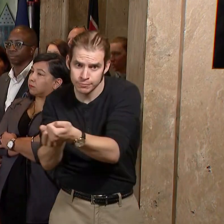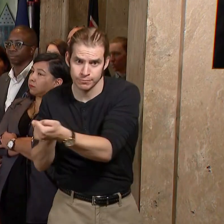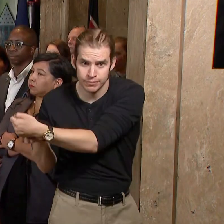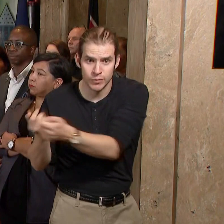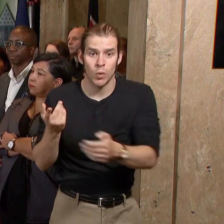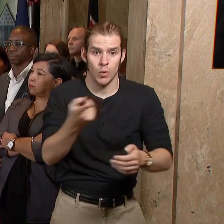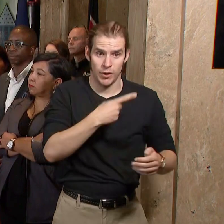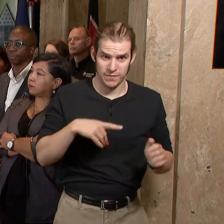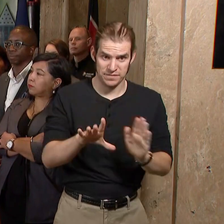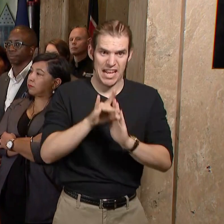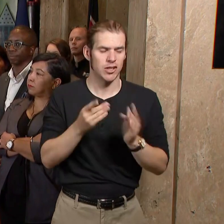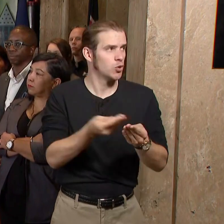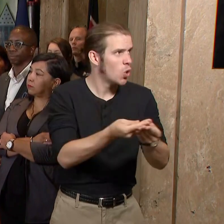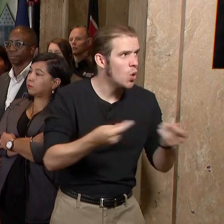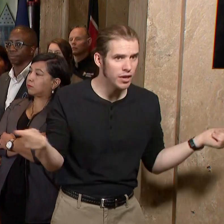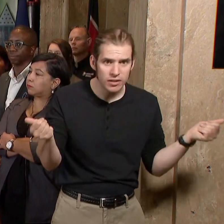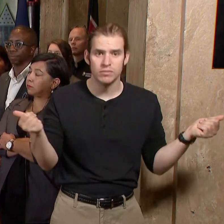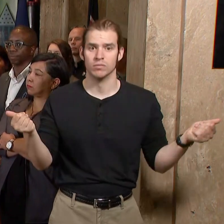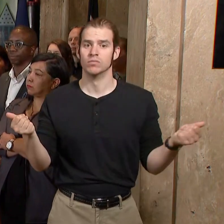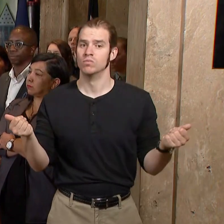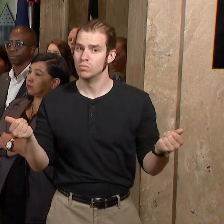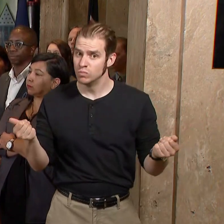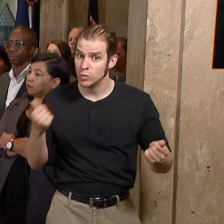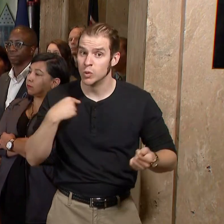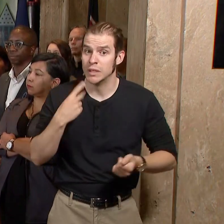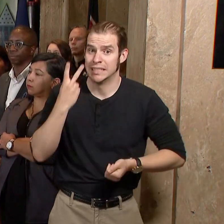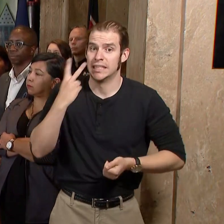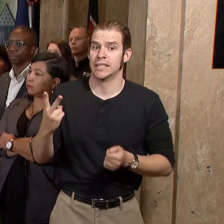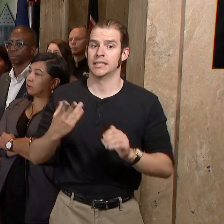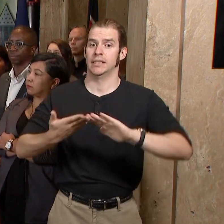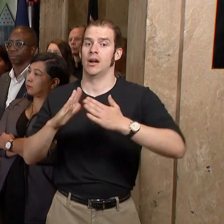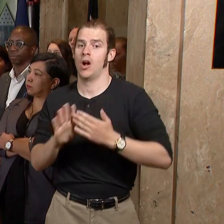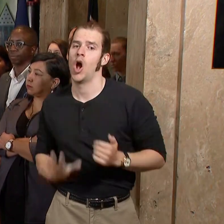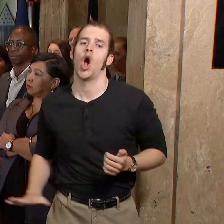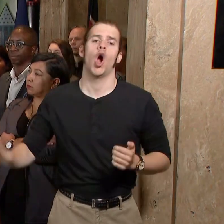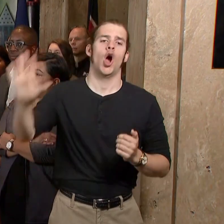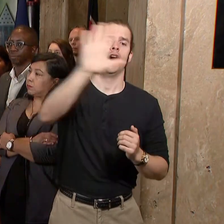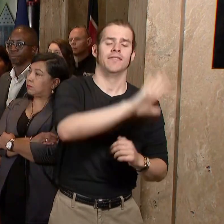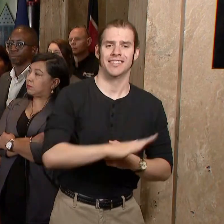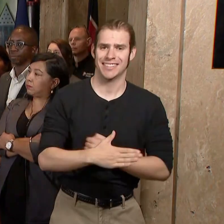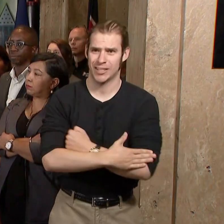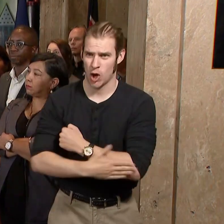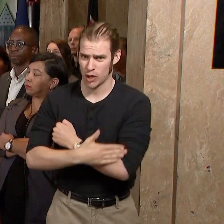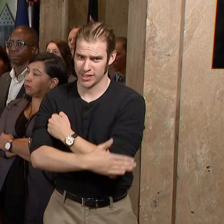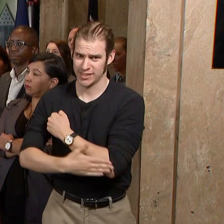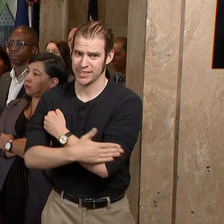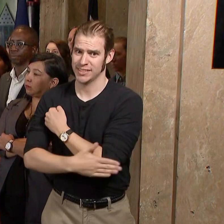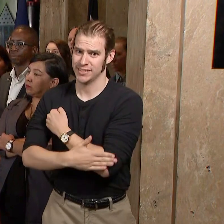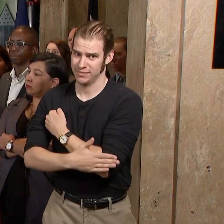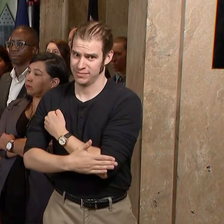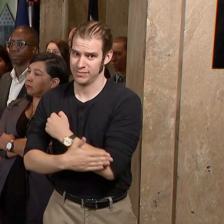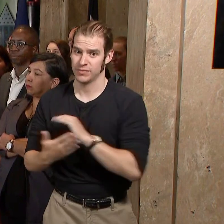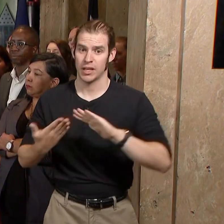And you see this in cities around the country. When you have cities that have great economic growth and they're suddenly very desirable for people